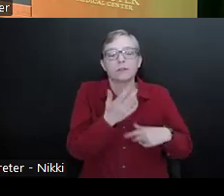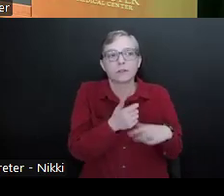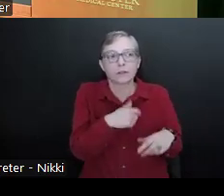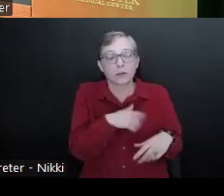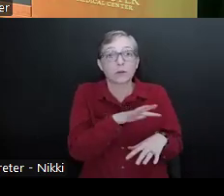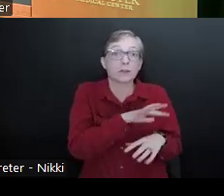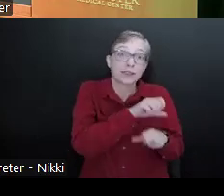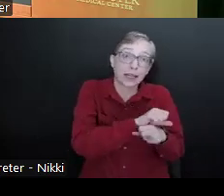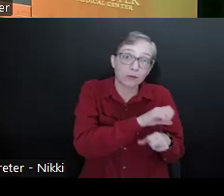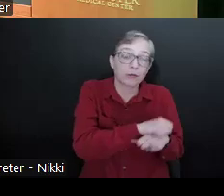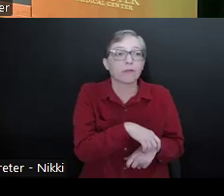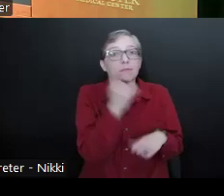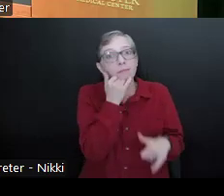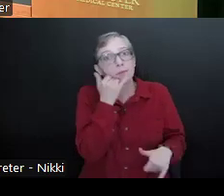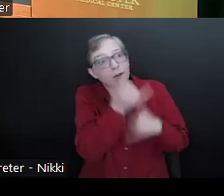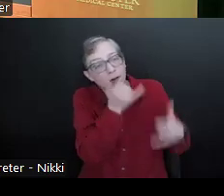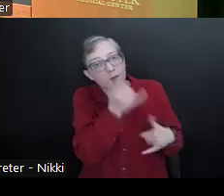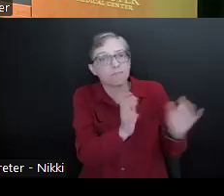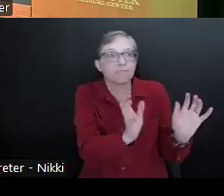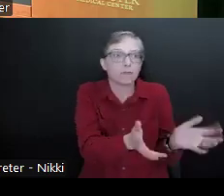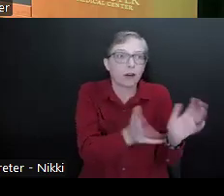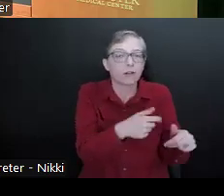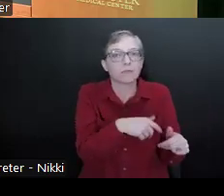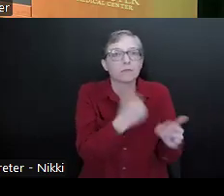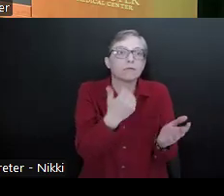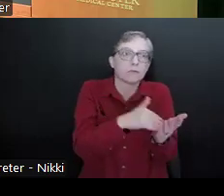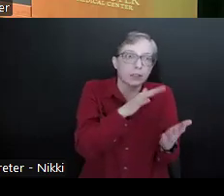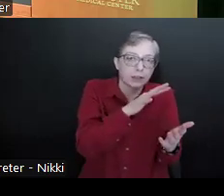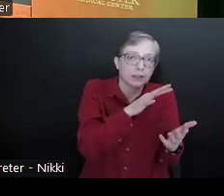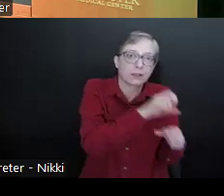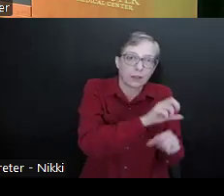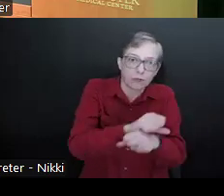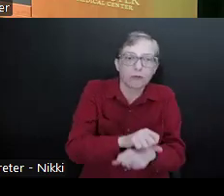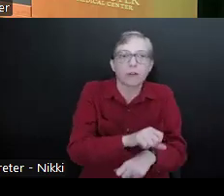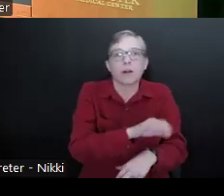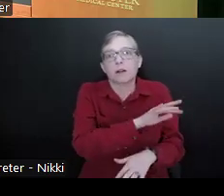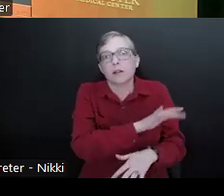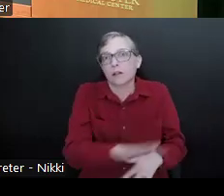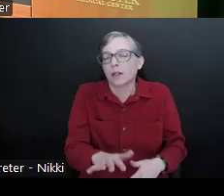and and all of this kind of stuff for for hours and hours uh over the course of the of the study